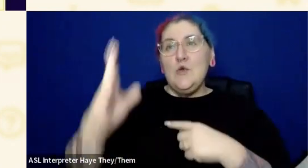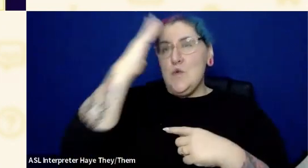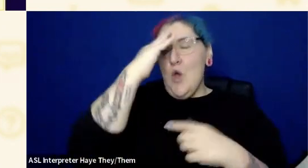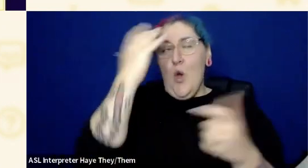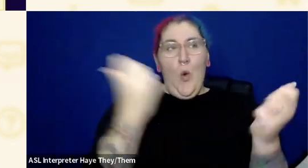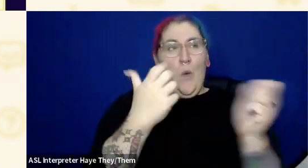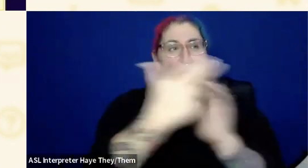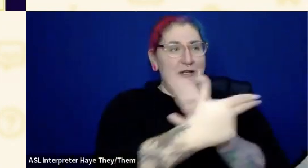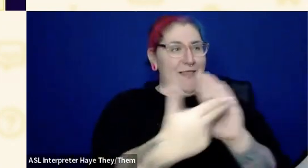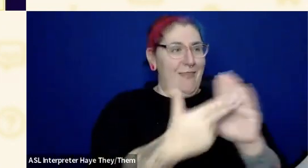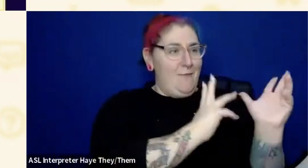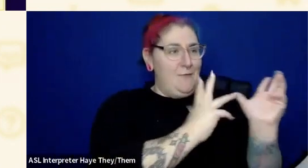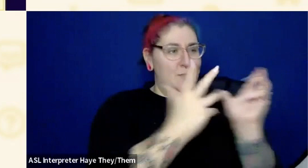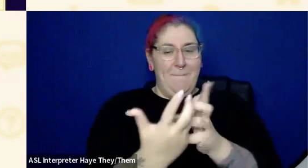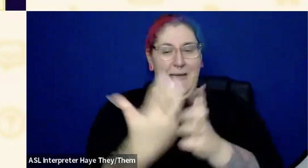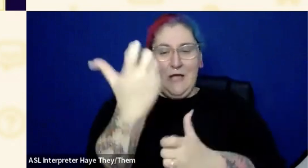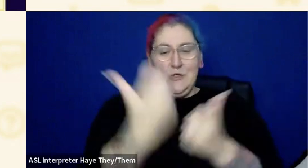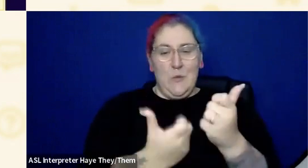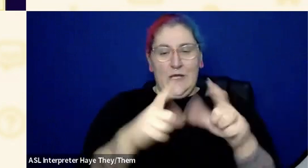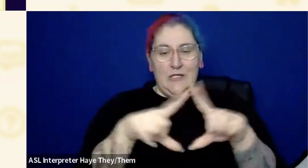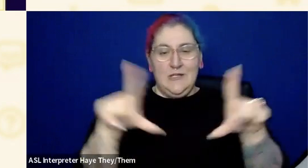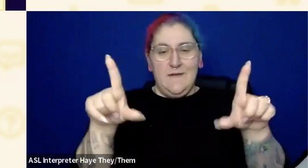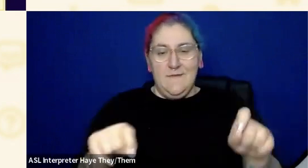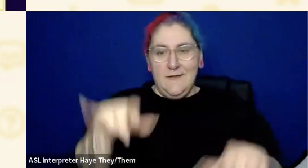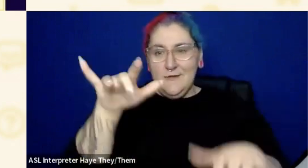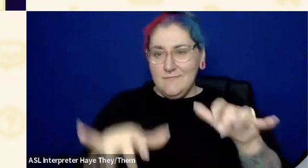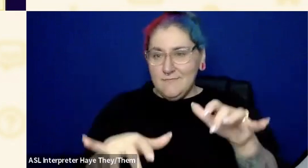Compare below and above.